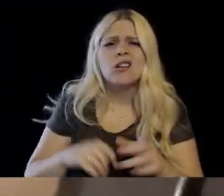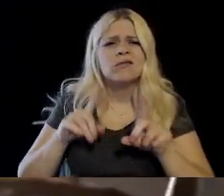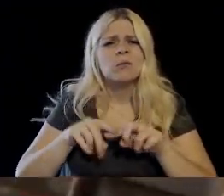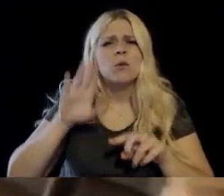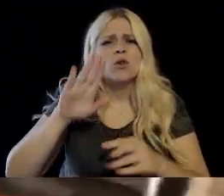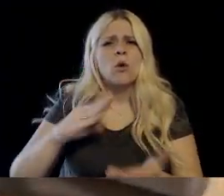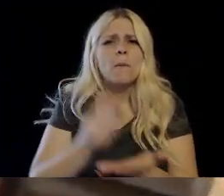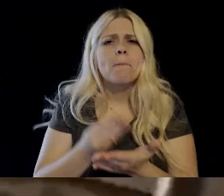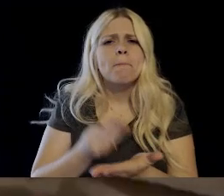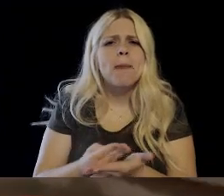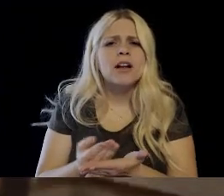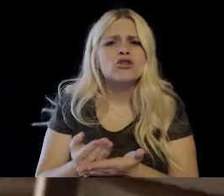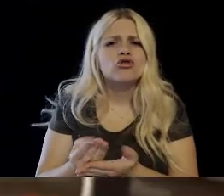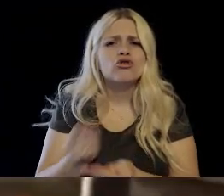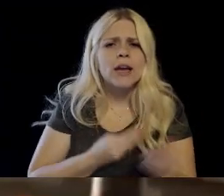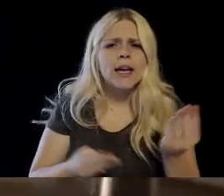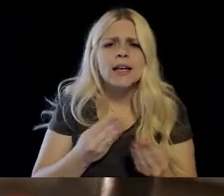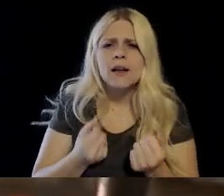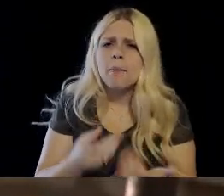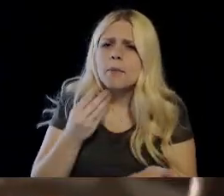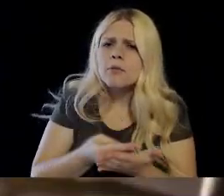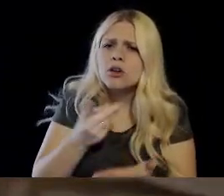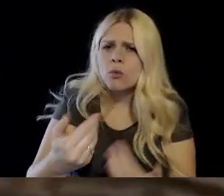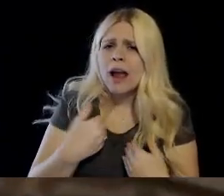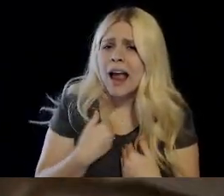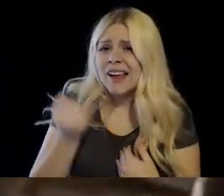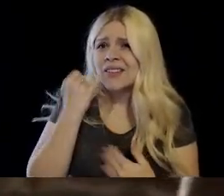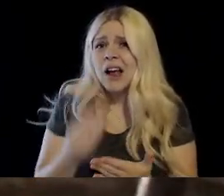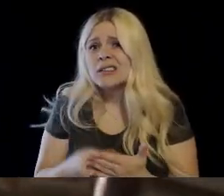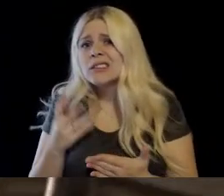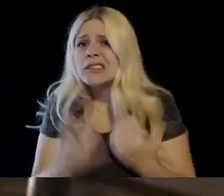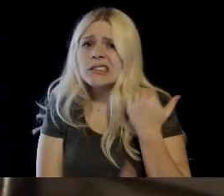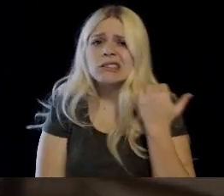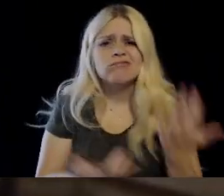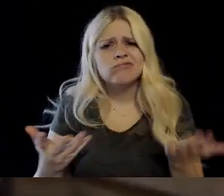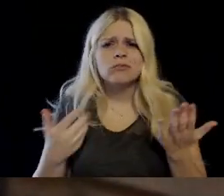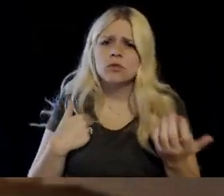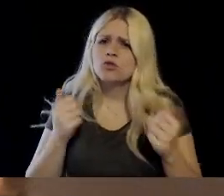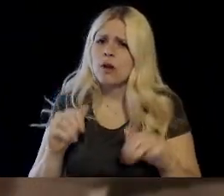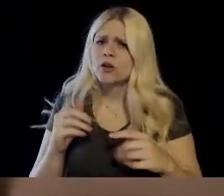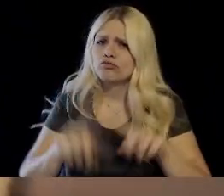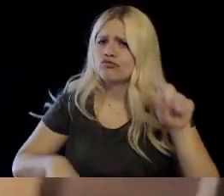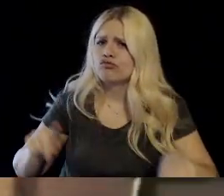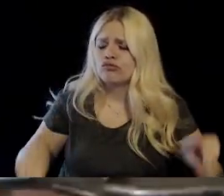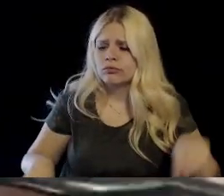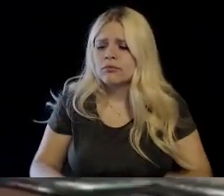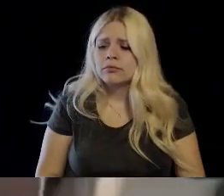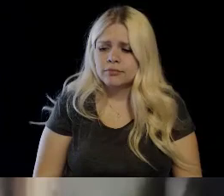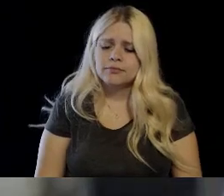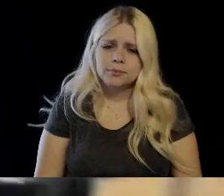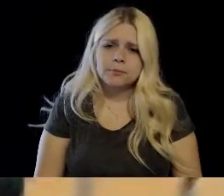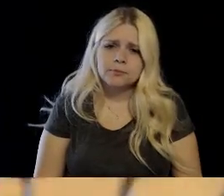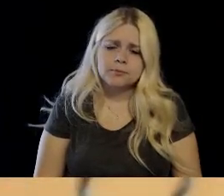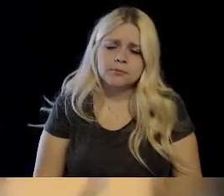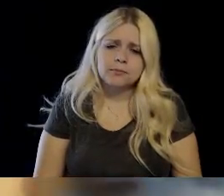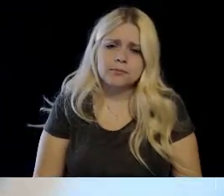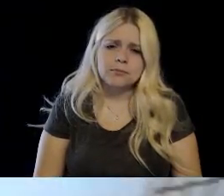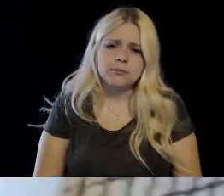online. Alright, I want to take a look at these. Joanne: Okay. We're going to do one more pass. It was great how they purposely missed